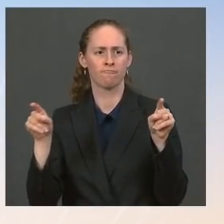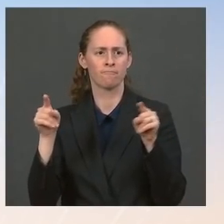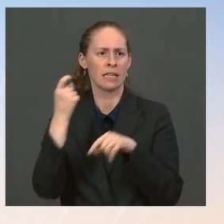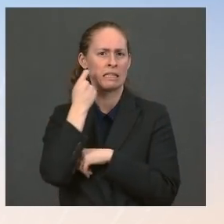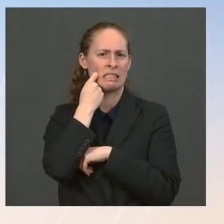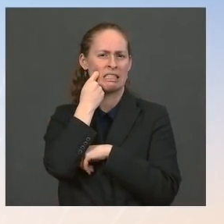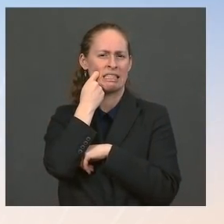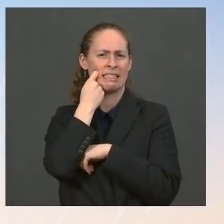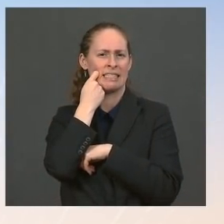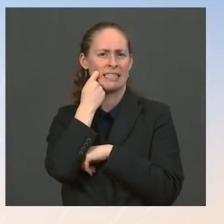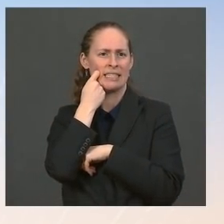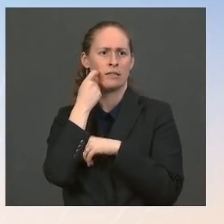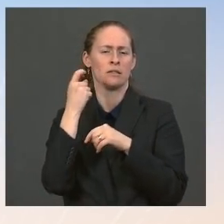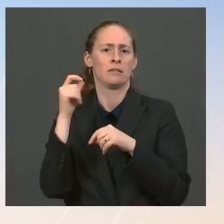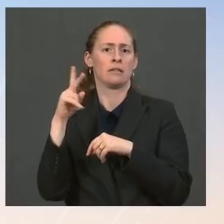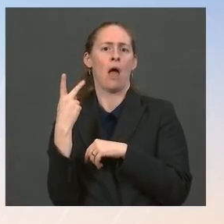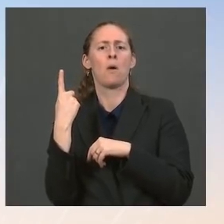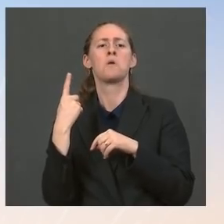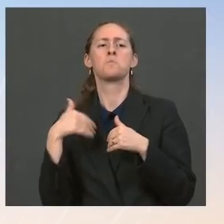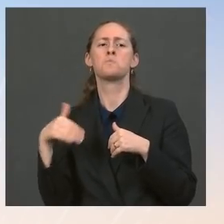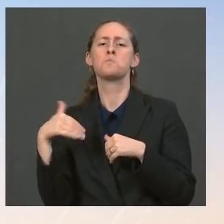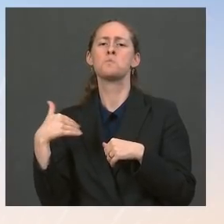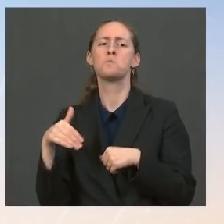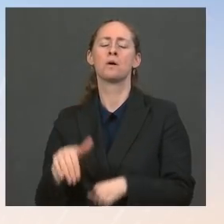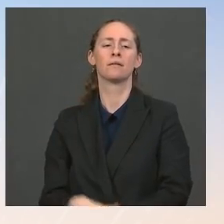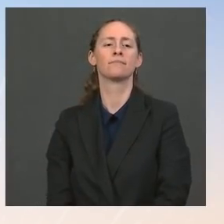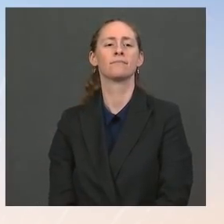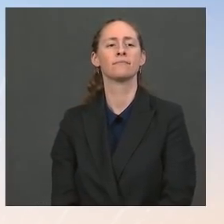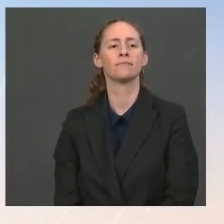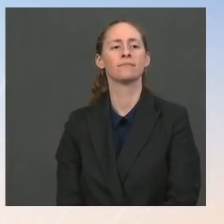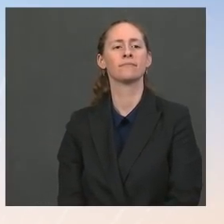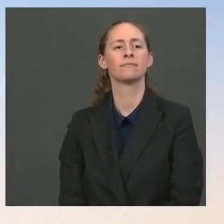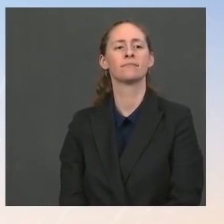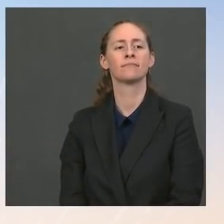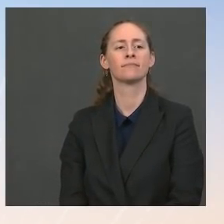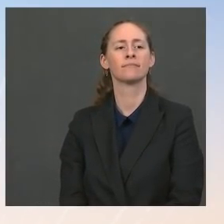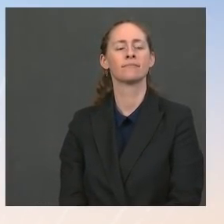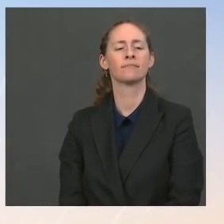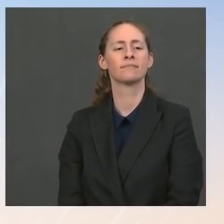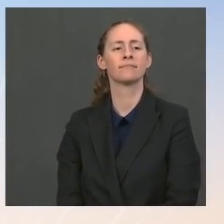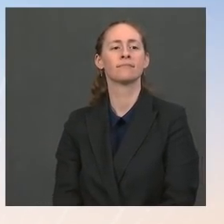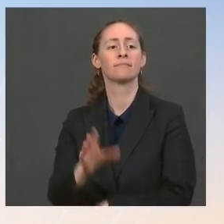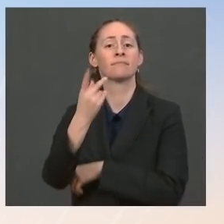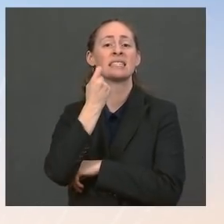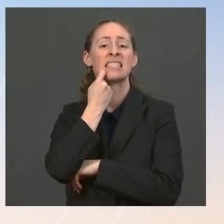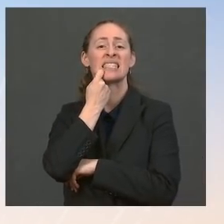That had far greater geographic repercussions than this one now.